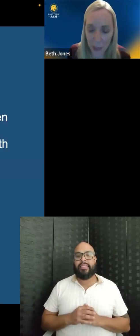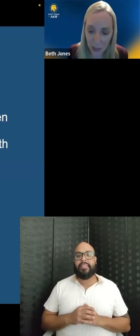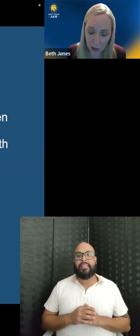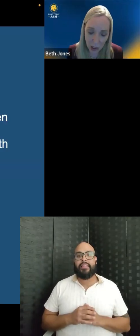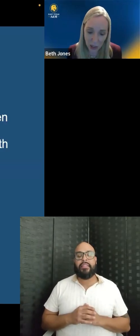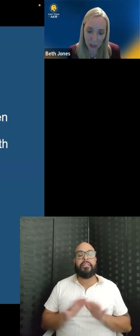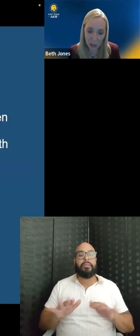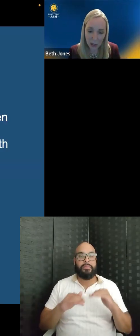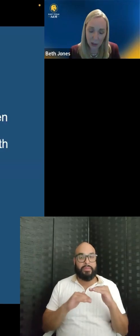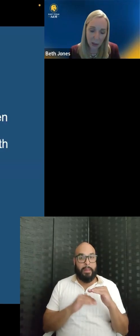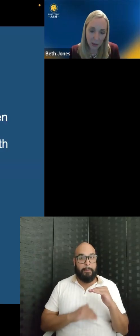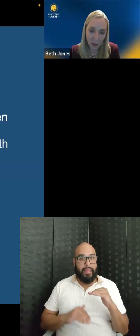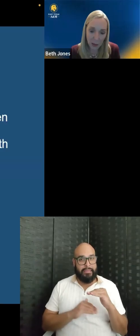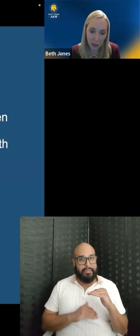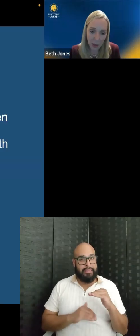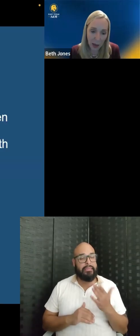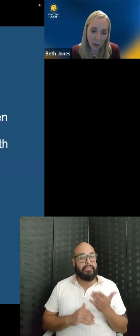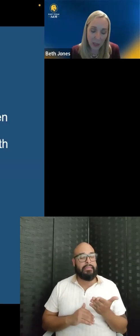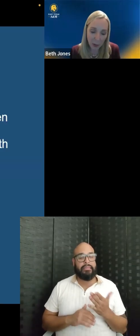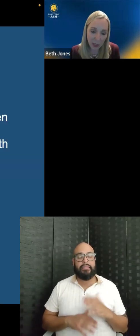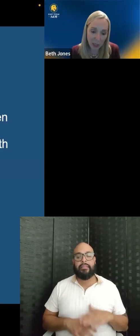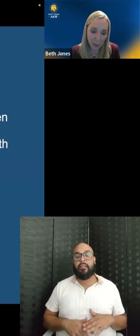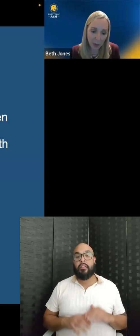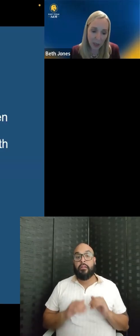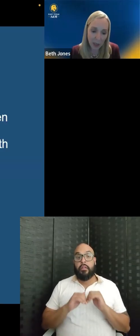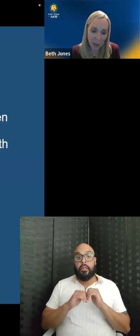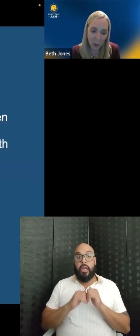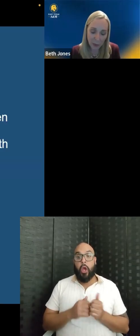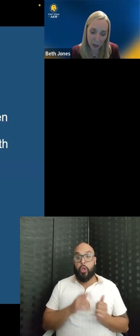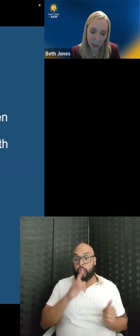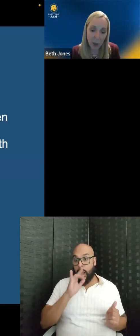Basically just is, How does it present in Princeton so differently?